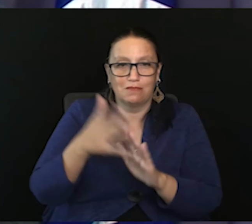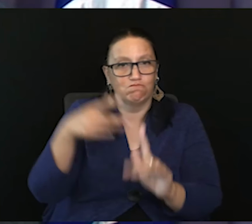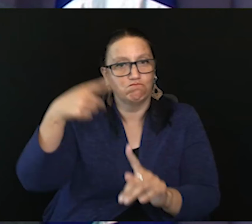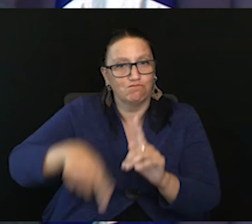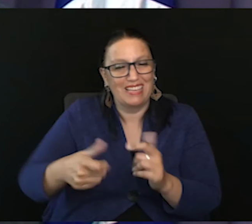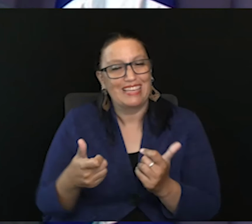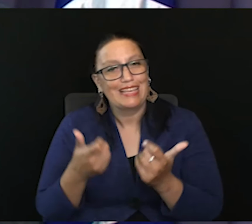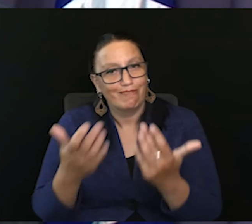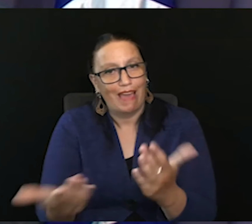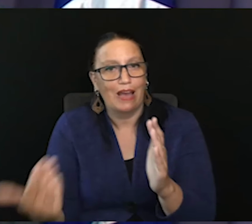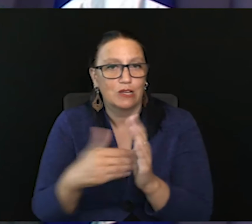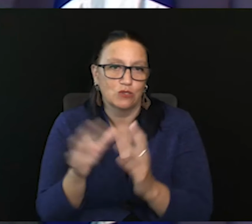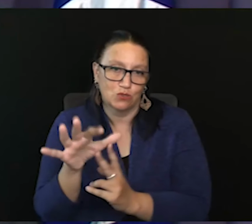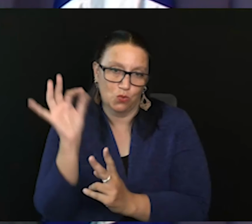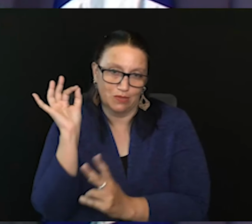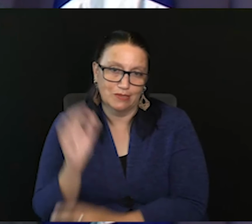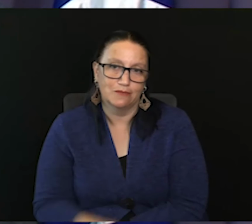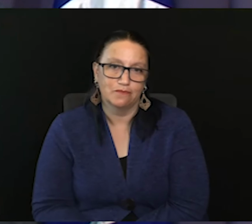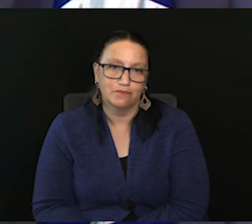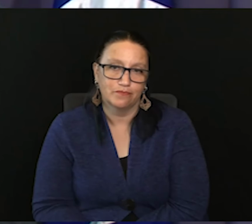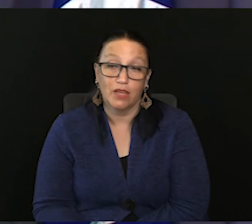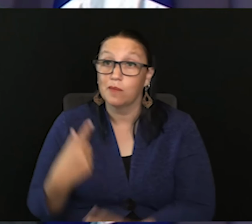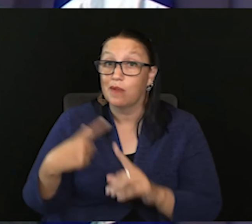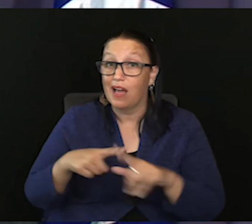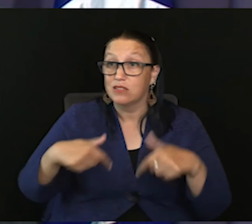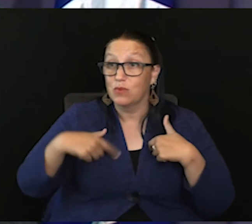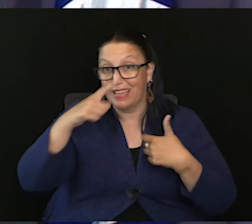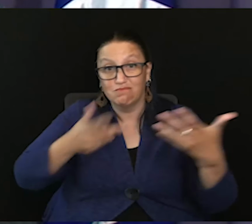It also, and this will be subject to decisions and discussions with countries in the region,